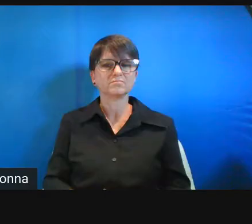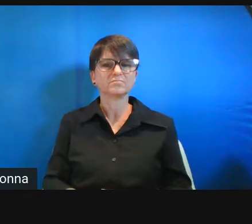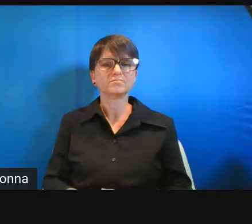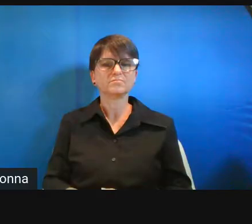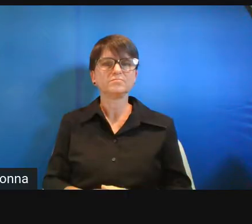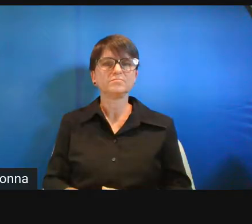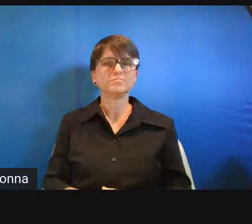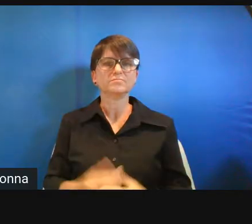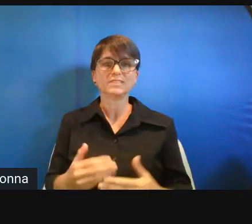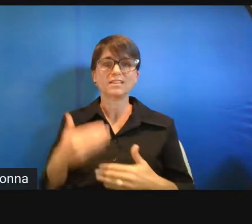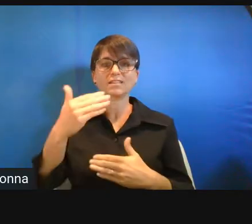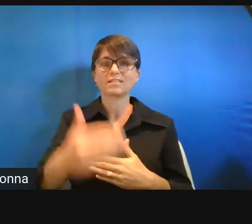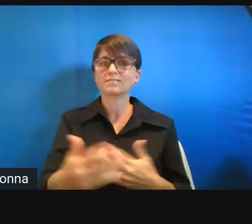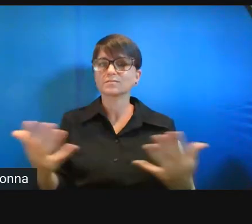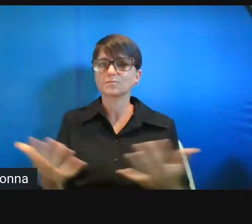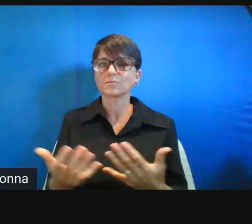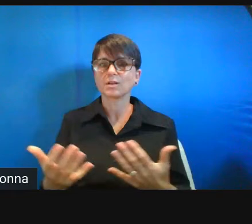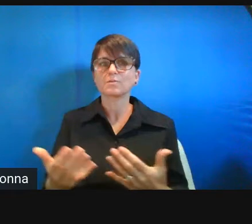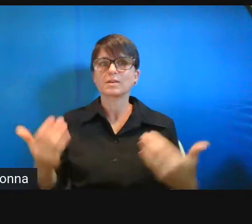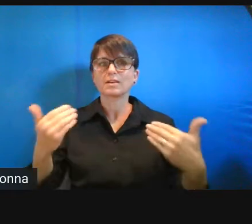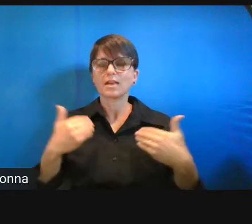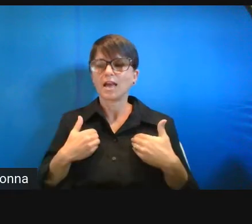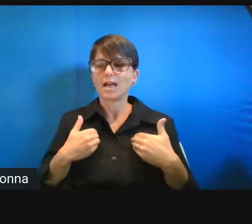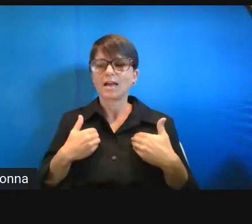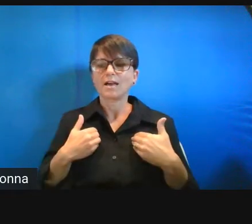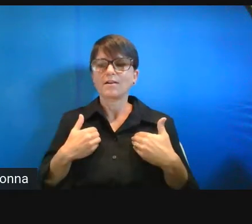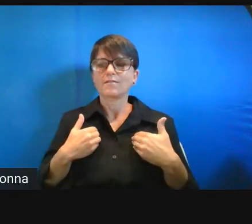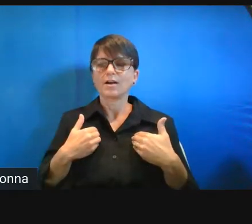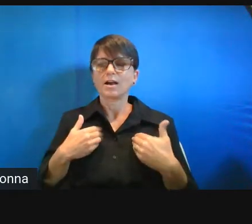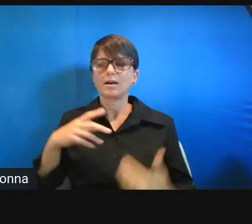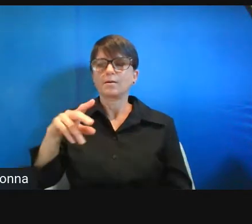We have Peteris Jurcenko, CEO, UX designer